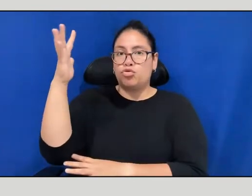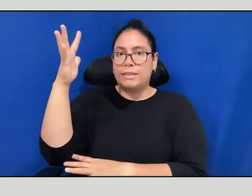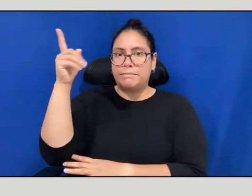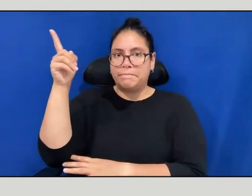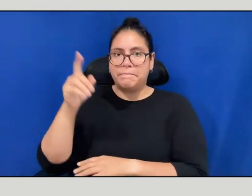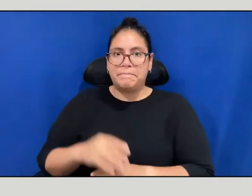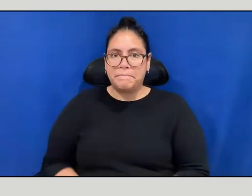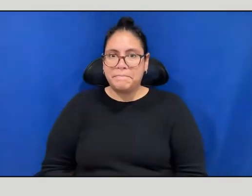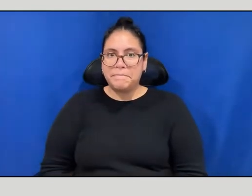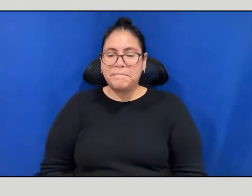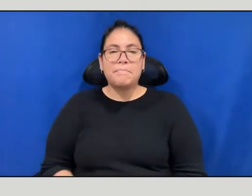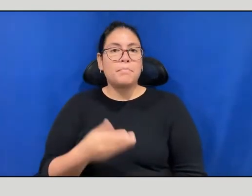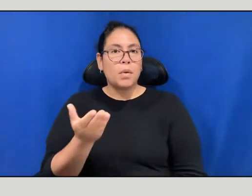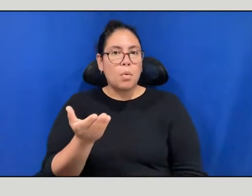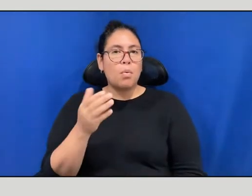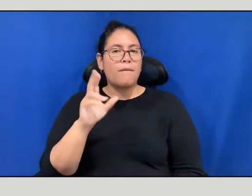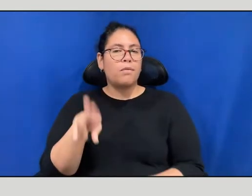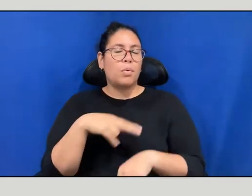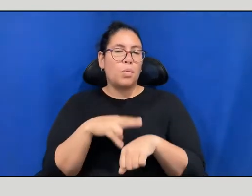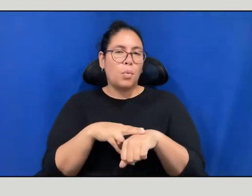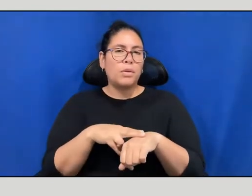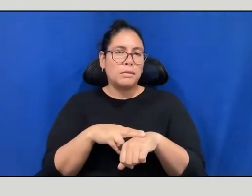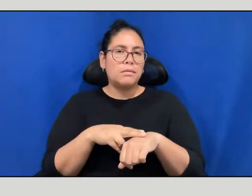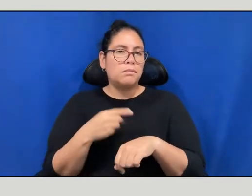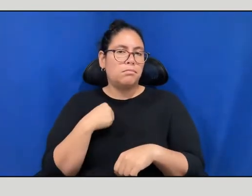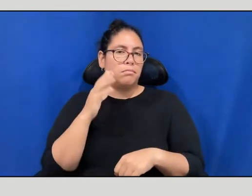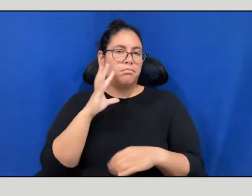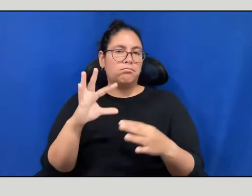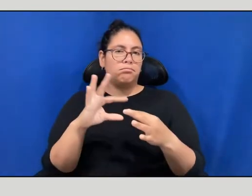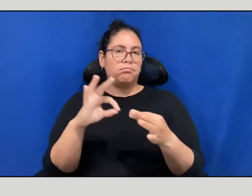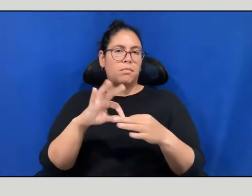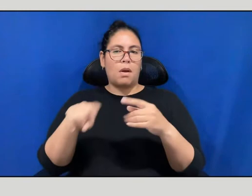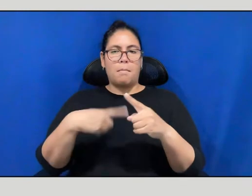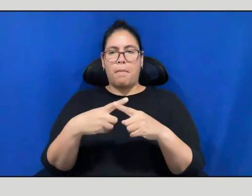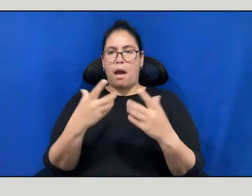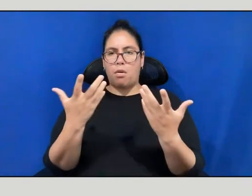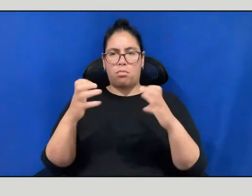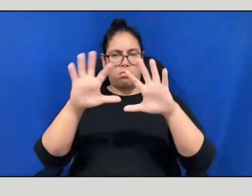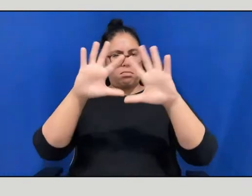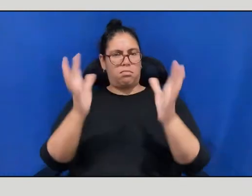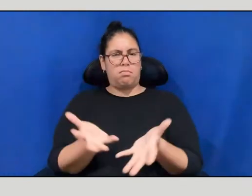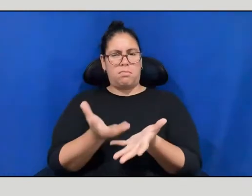I'm trying to talk about identity, right? Part of the Puerto Rican identity